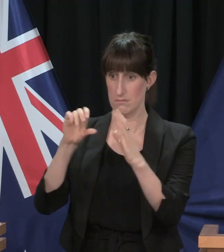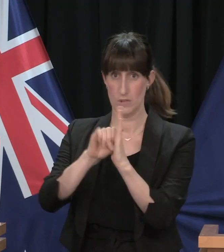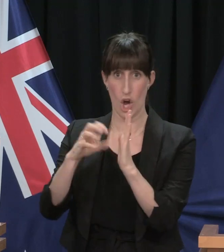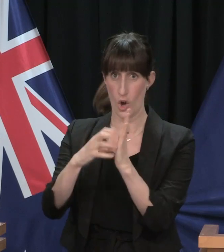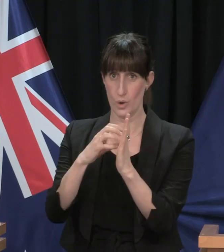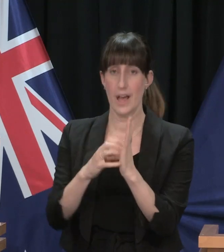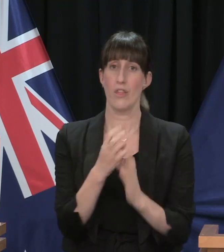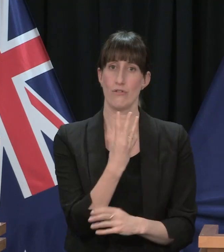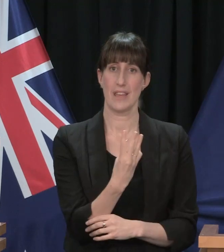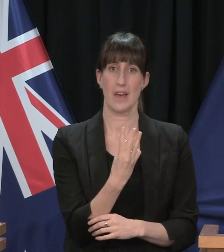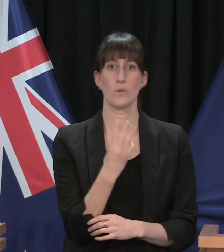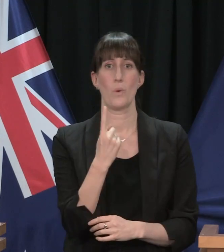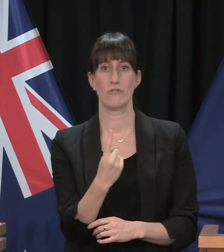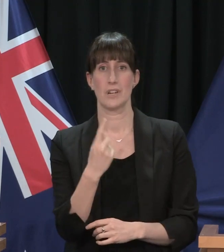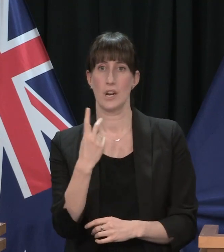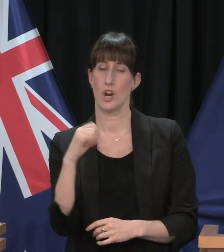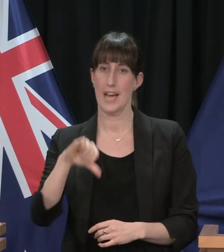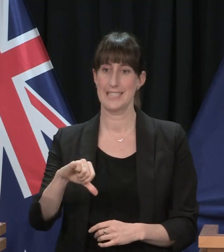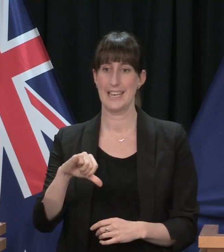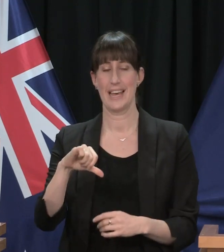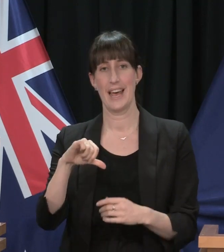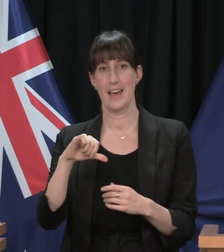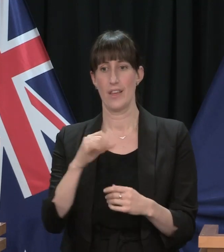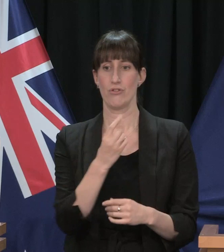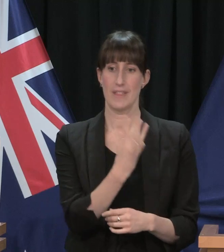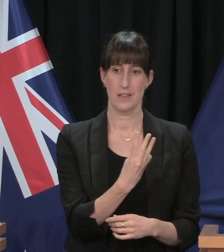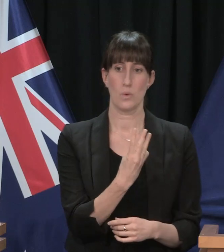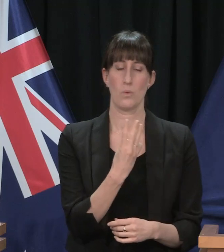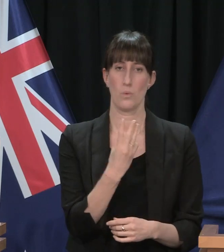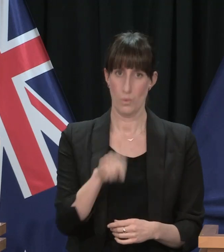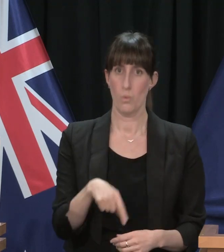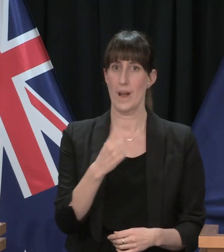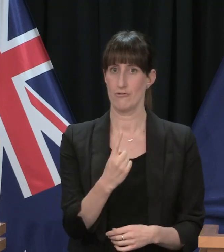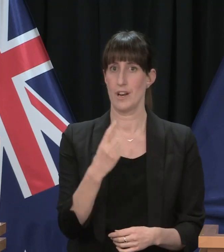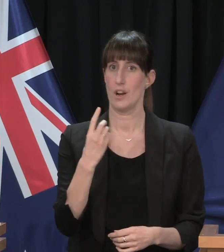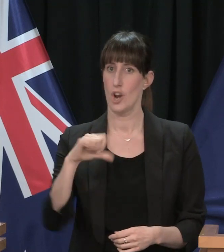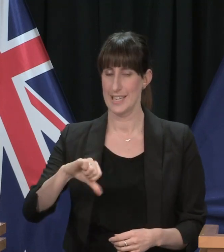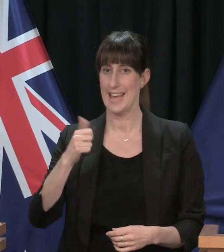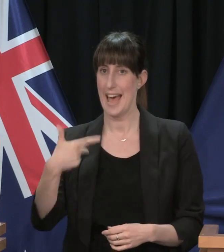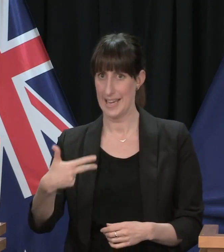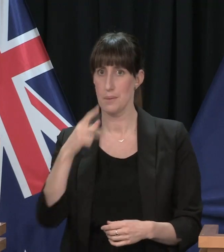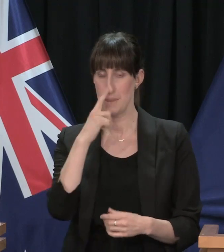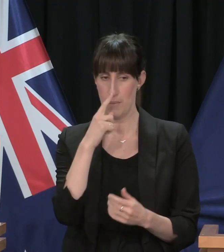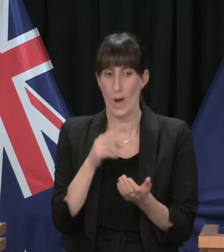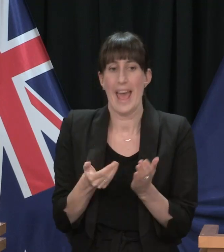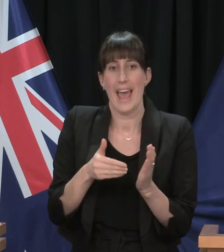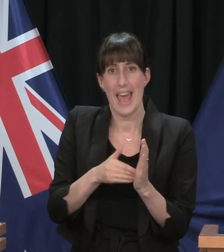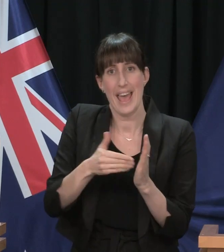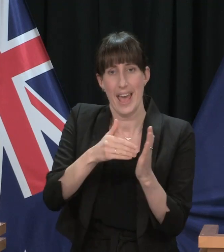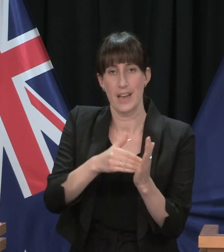that functionality was added last week is 30,198. And the